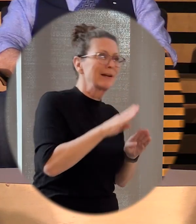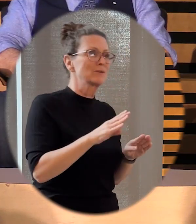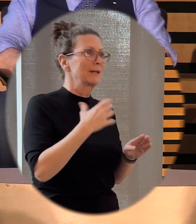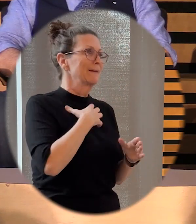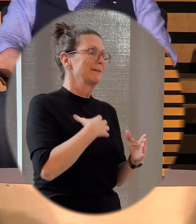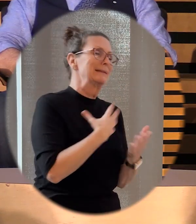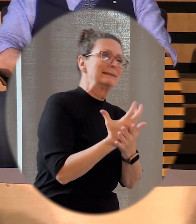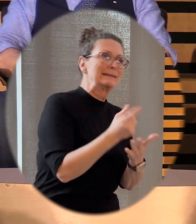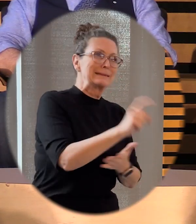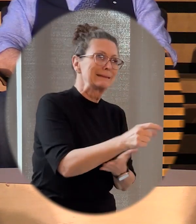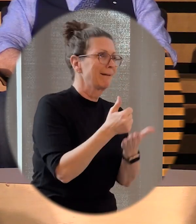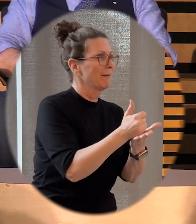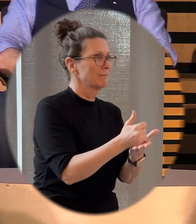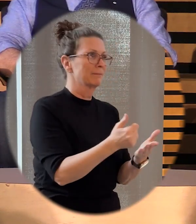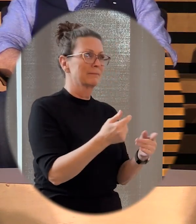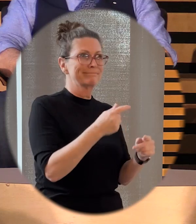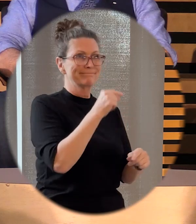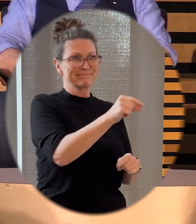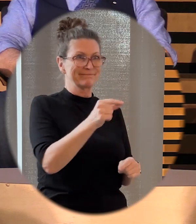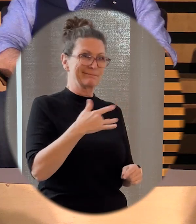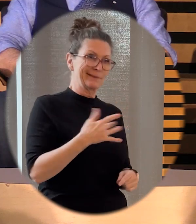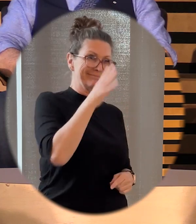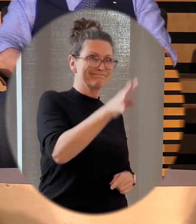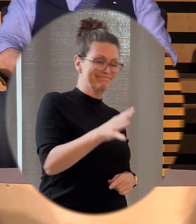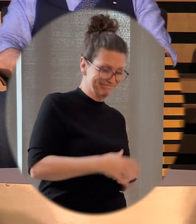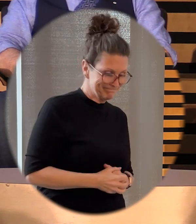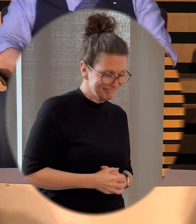many considering Medical Assistance in Dying Track 2 as an escape from this suffering, suffering